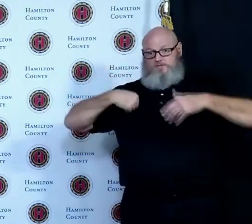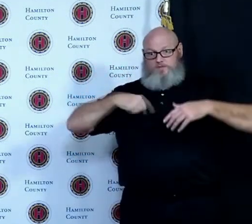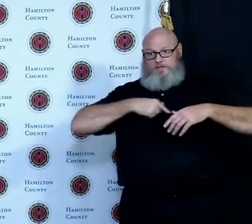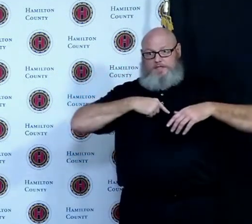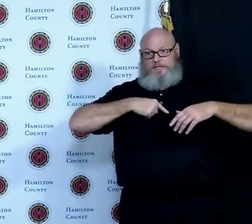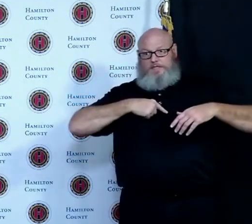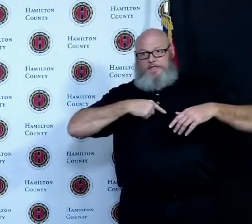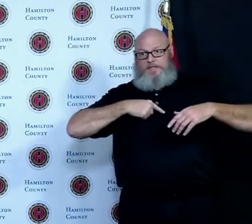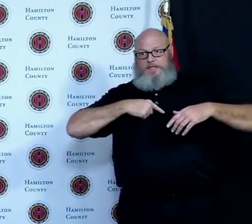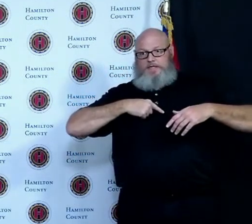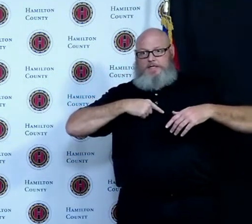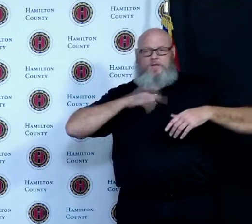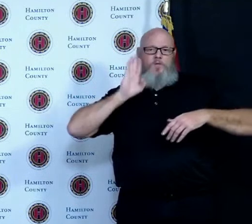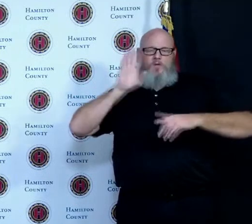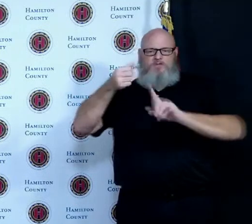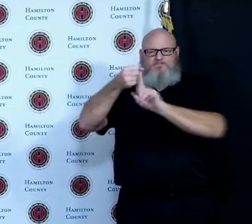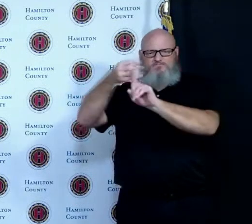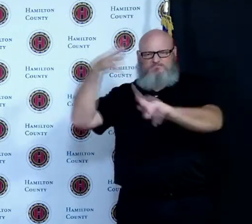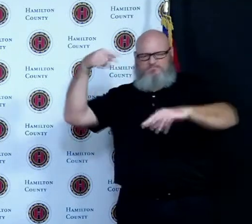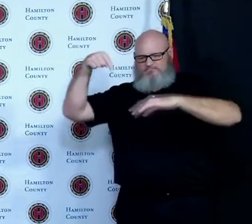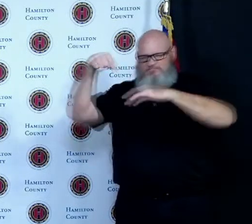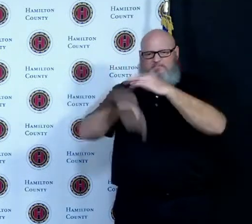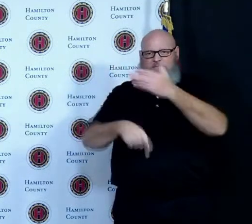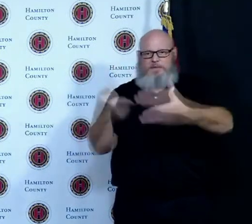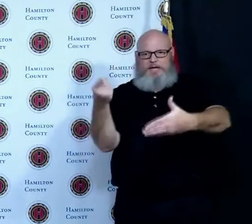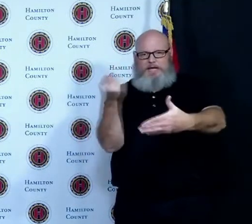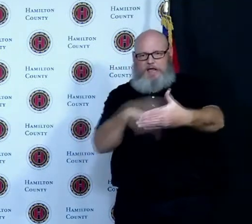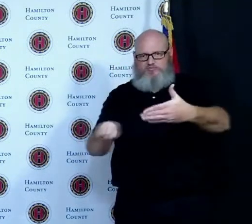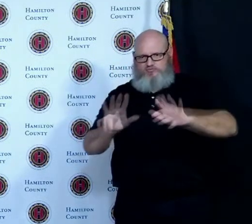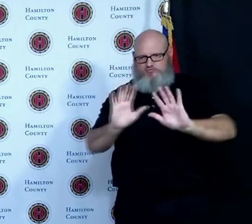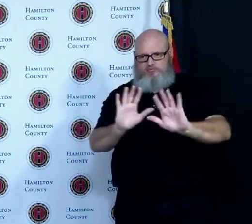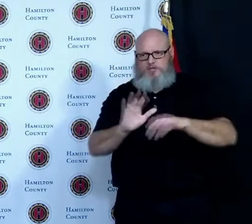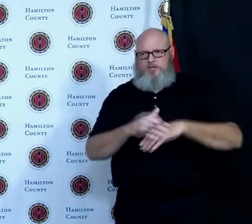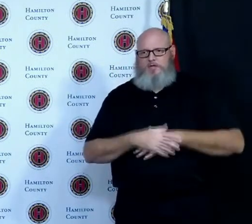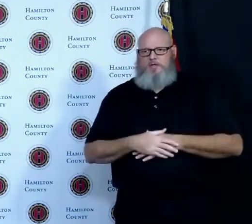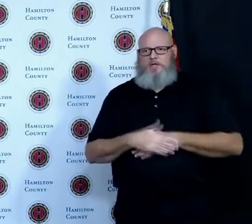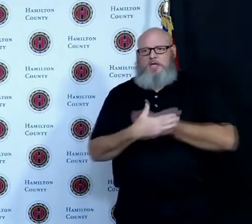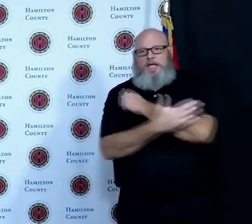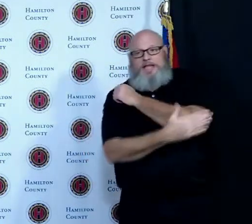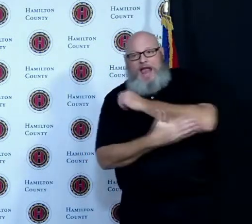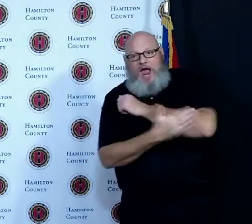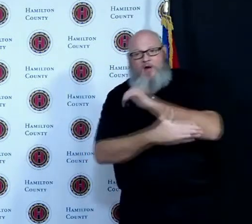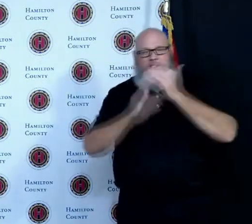behind the scenes with county partners with city partners trying to understand the logistics but